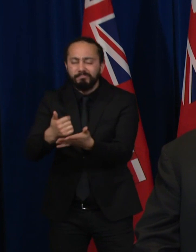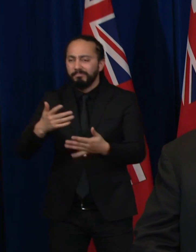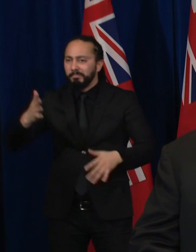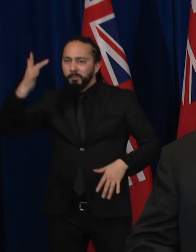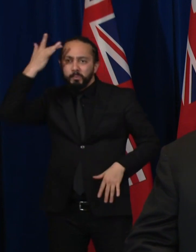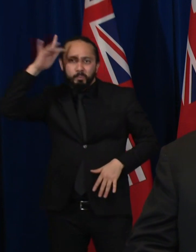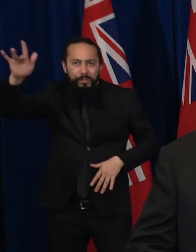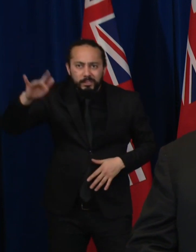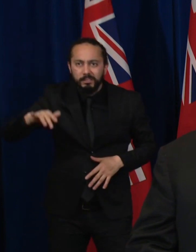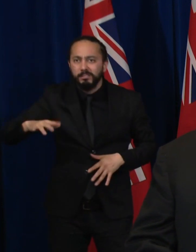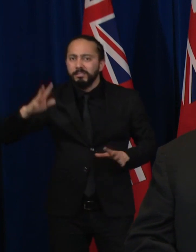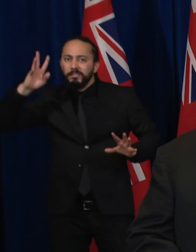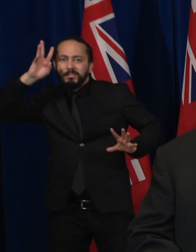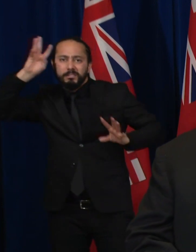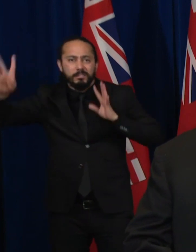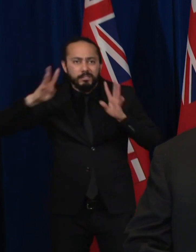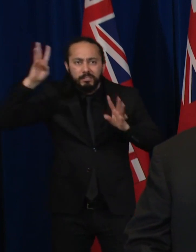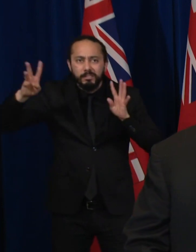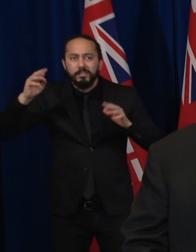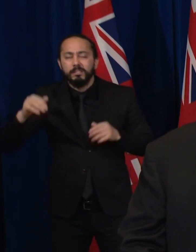ingenuity of the auto parts